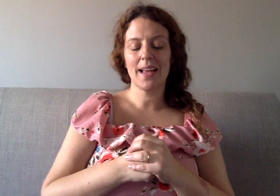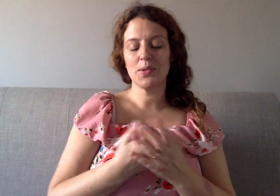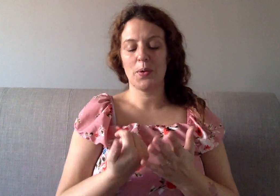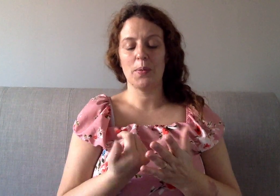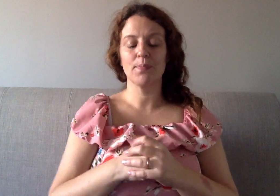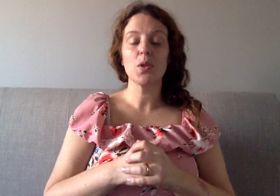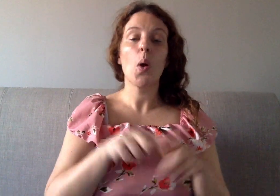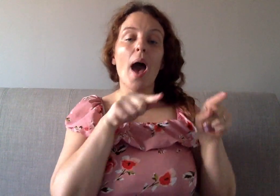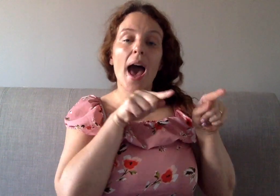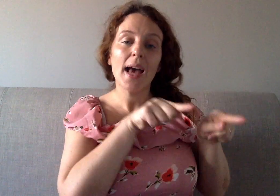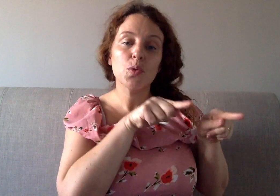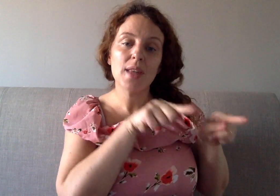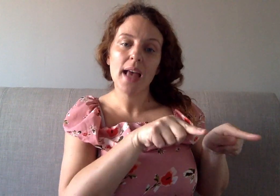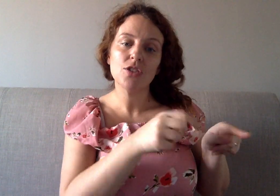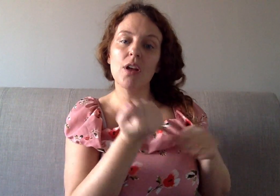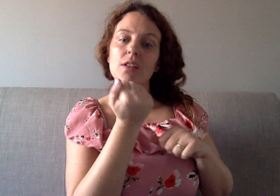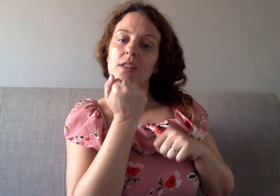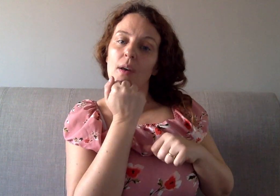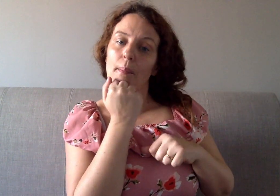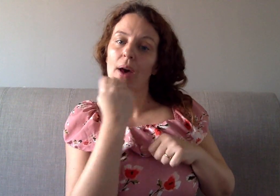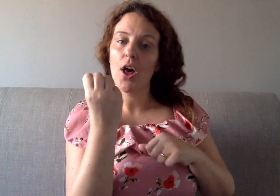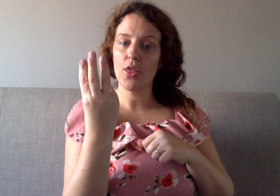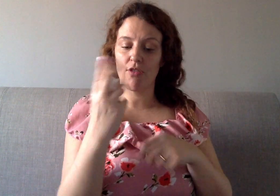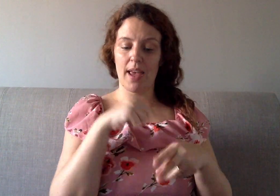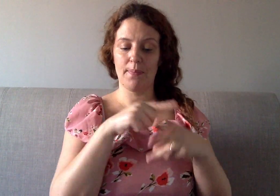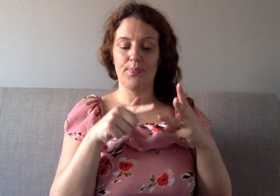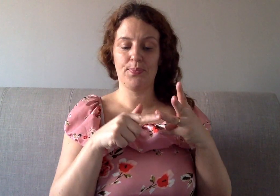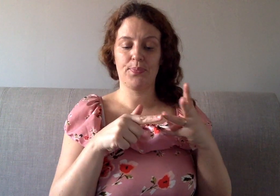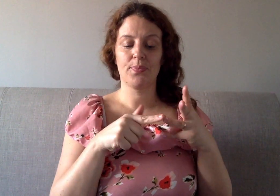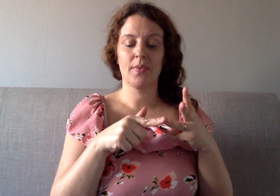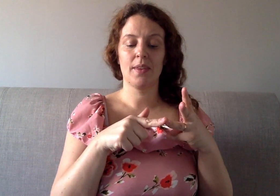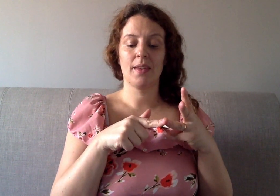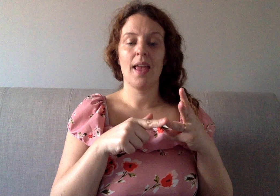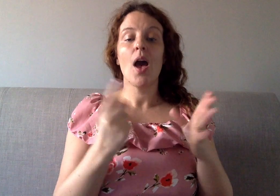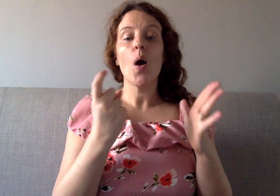Accusation number three.